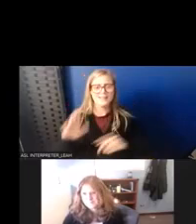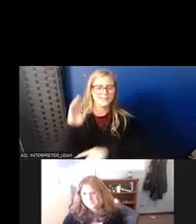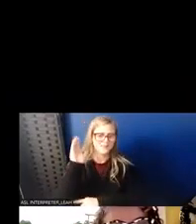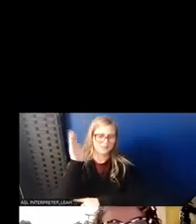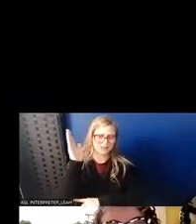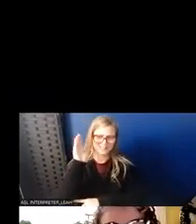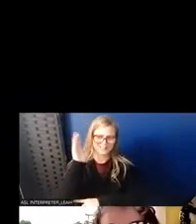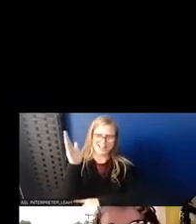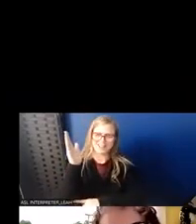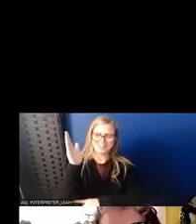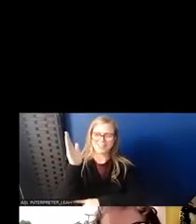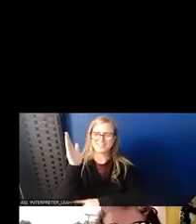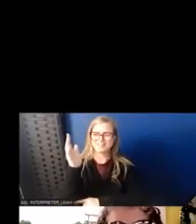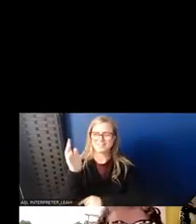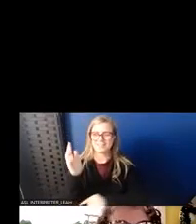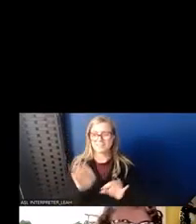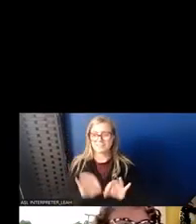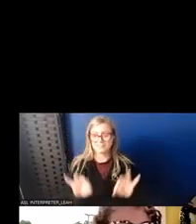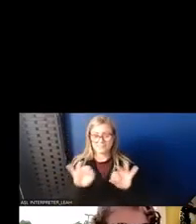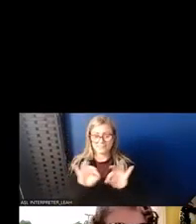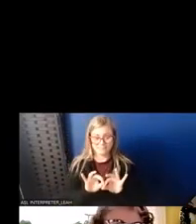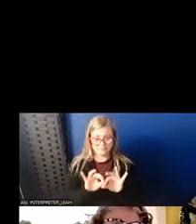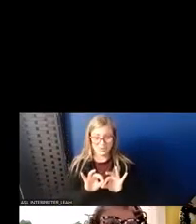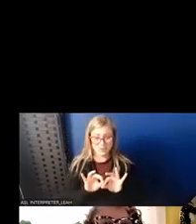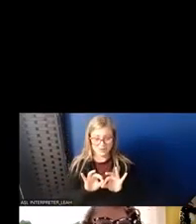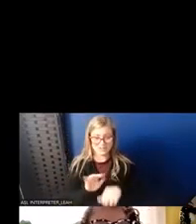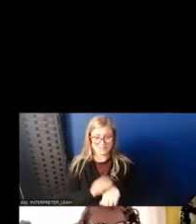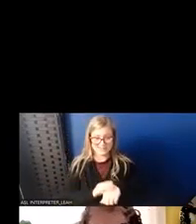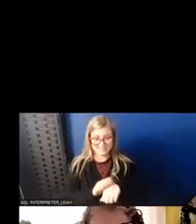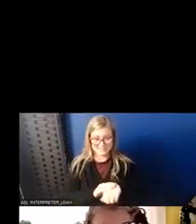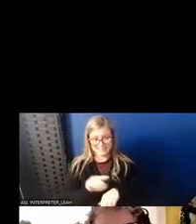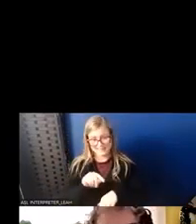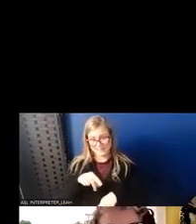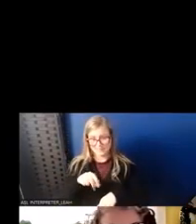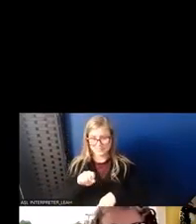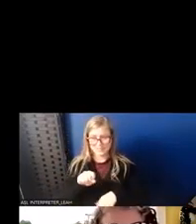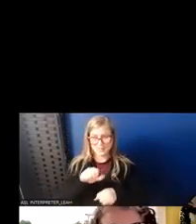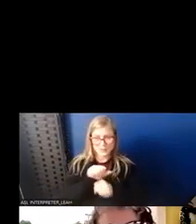These are such critical tips about working in and building effective teams.